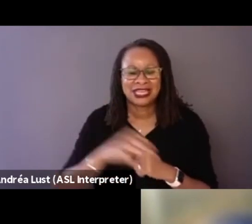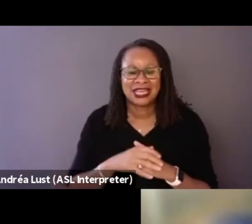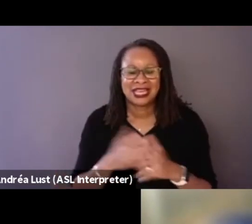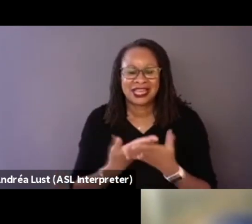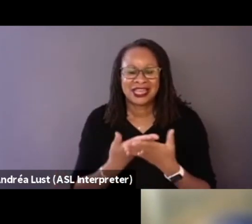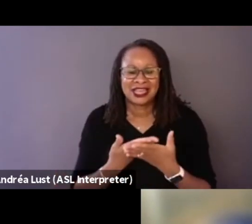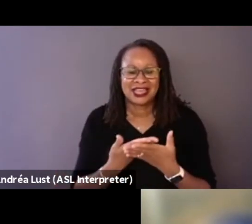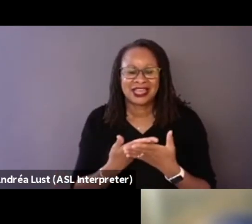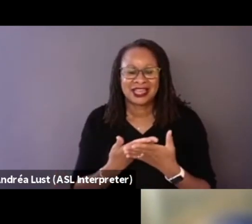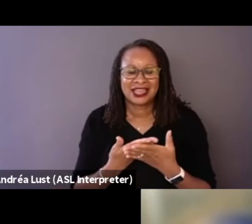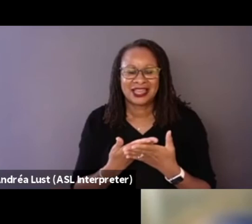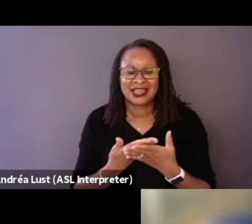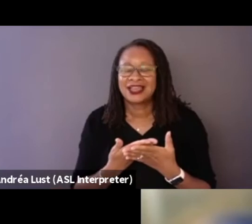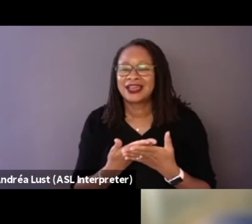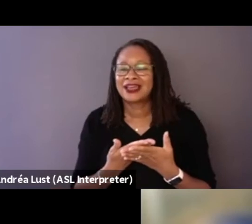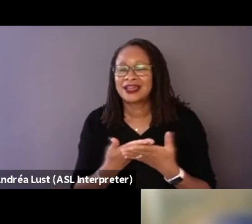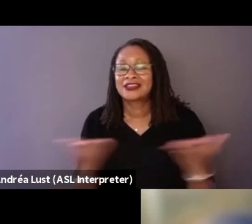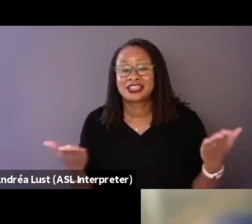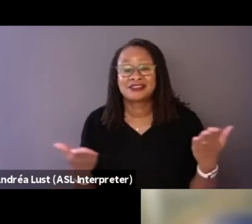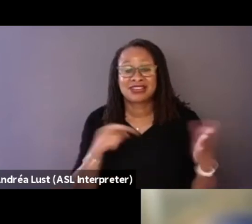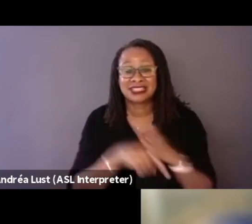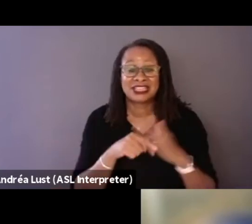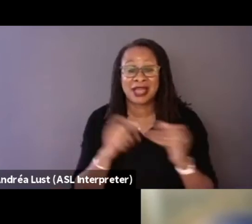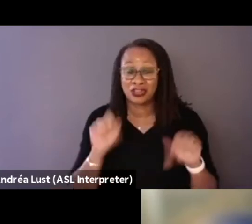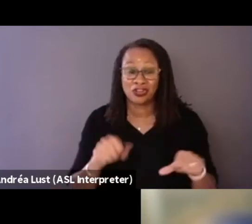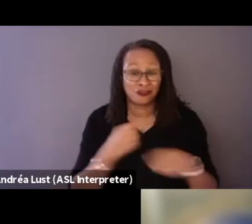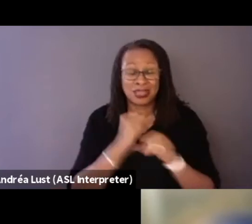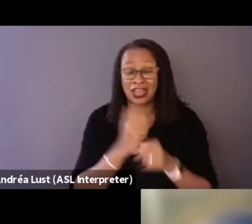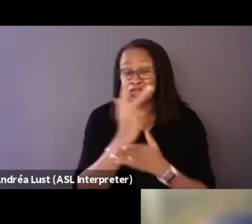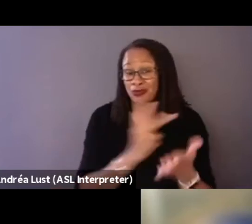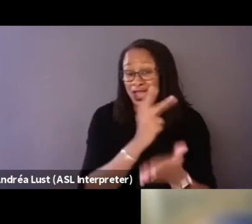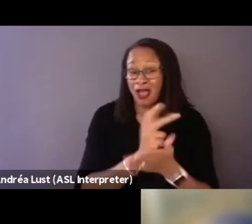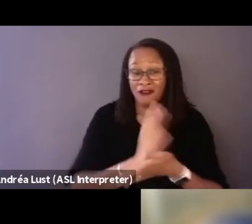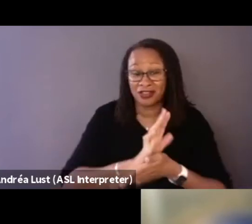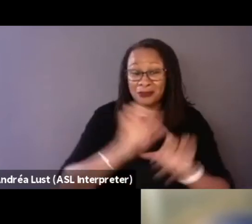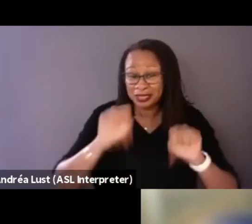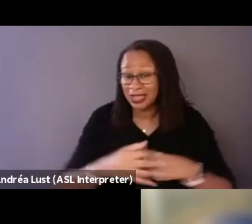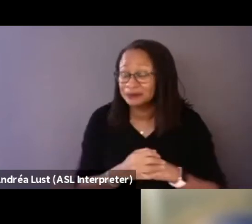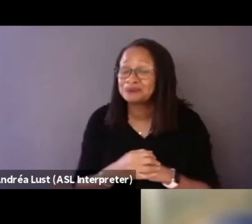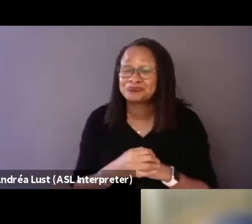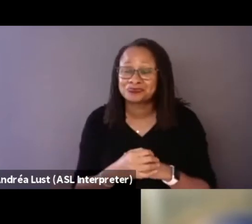Film and documentary is, you know, I could've made a three hour film, I suppose, you know, we had to make choices